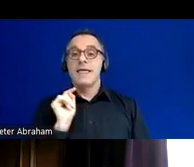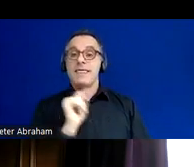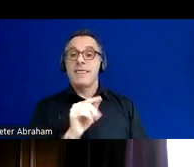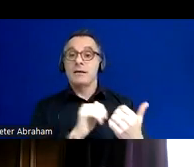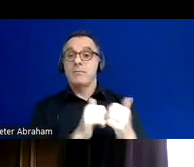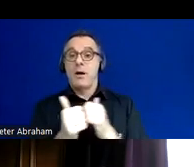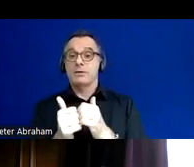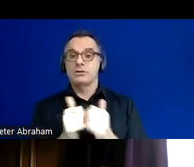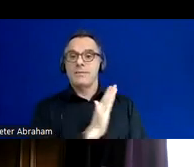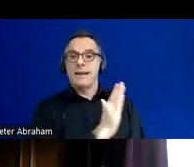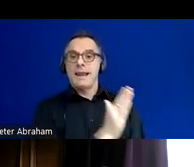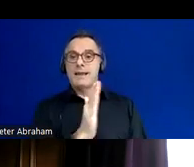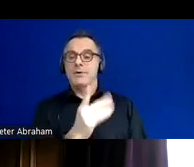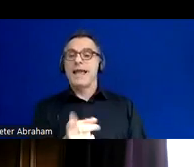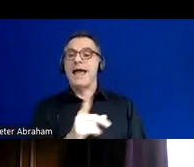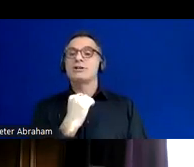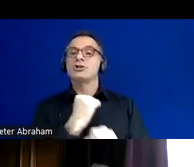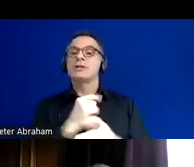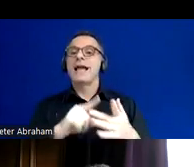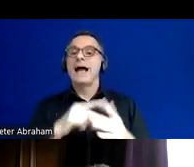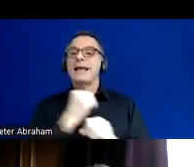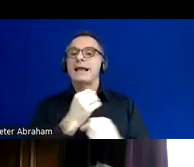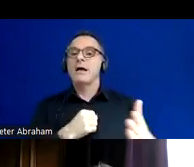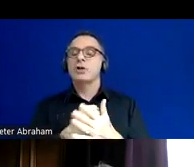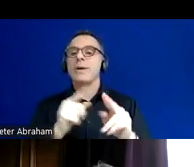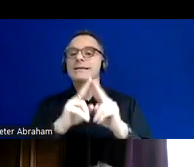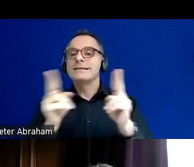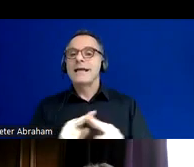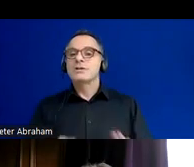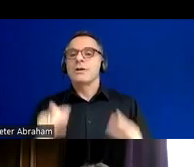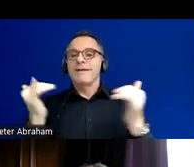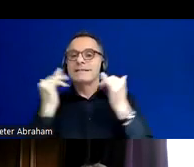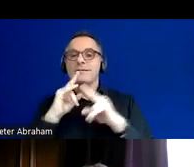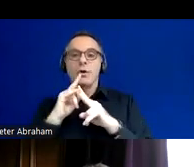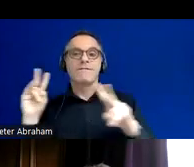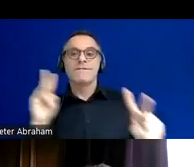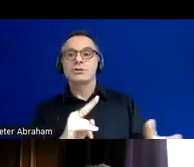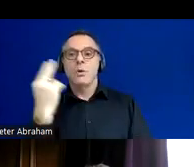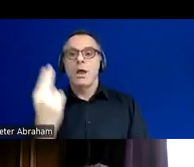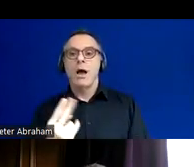library and GI (Glasgow International Festival of Visual Arts) which was funded by the Esmée